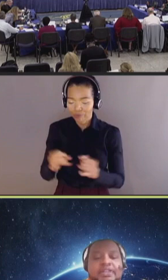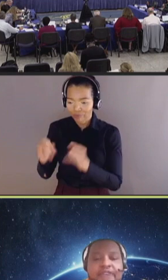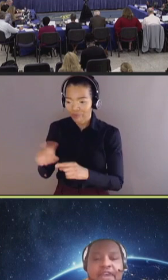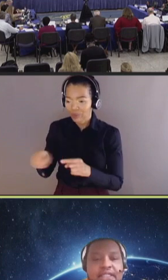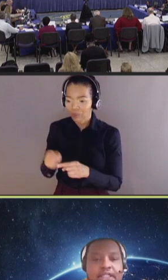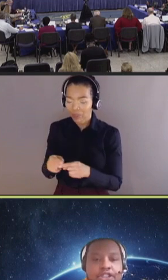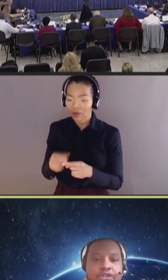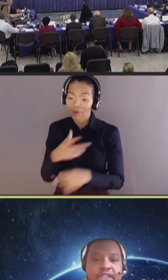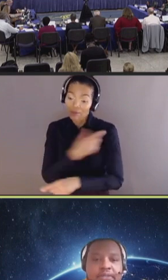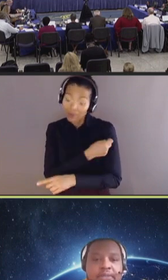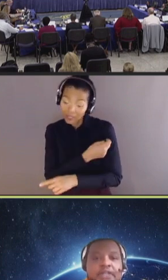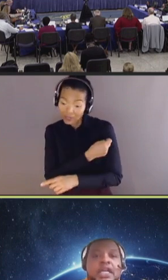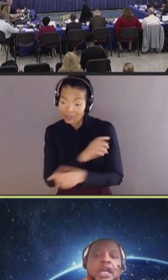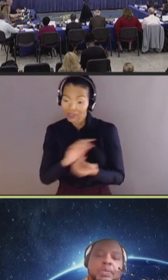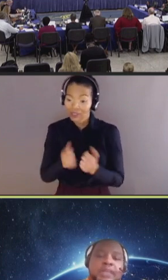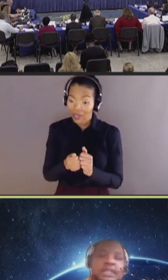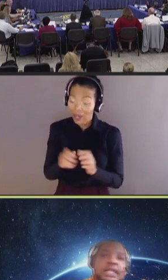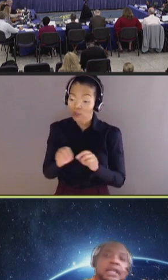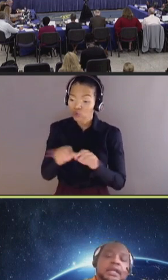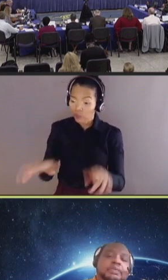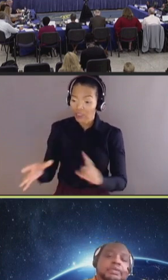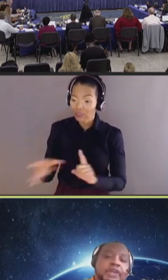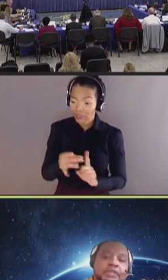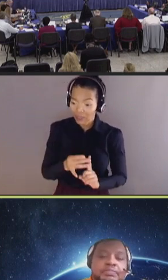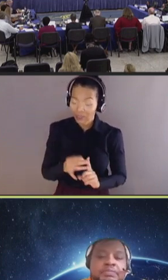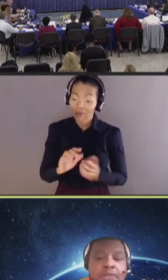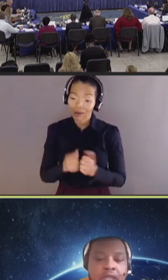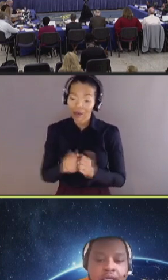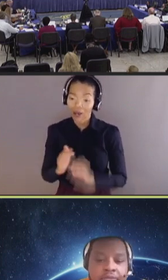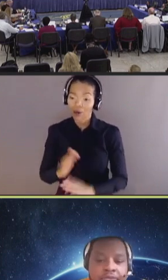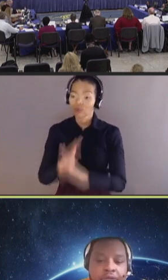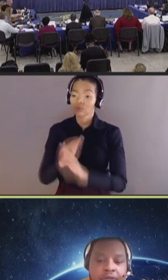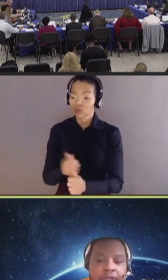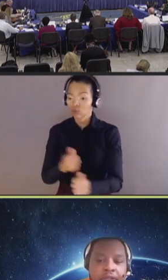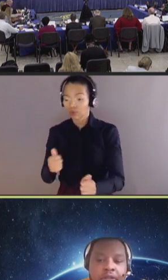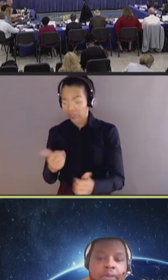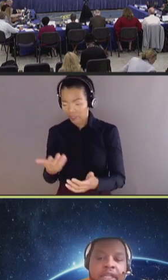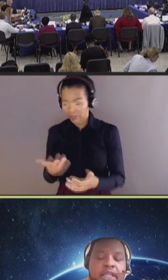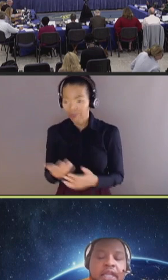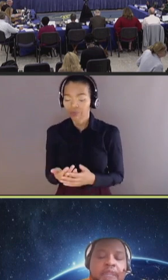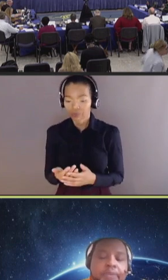How the vaccine is transmitted in ways that they can prevent -- the way that they can